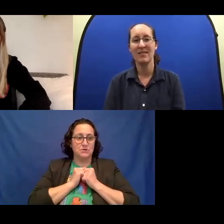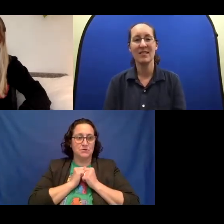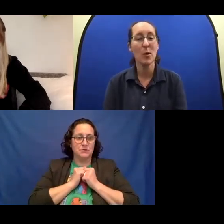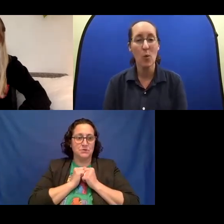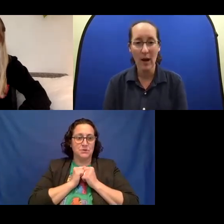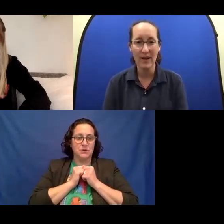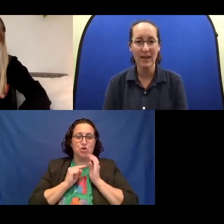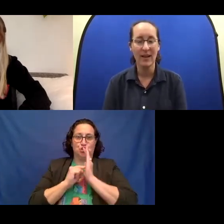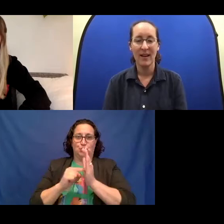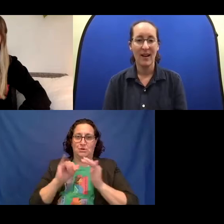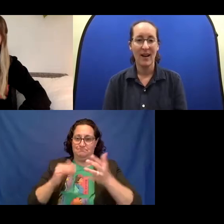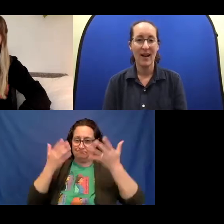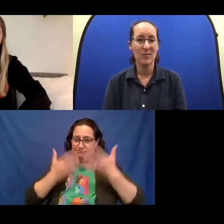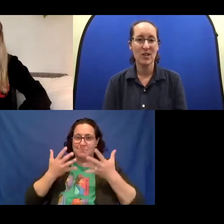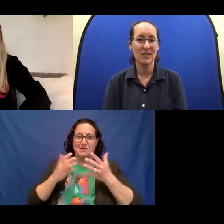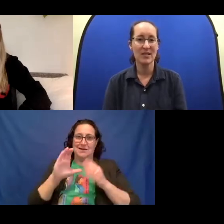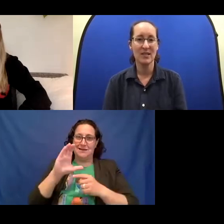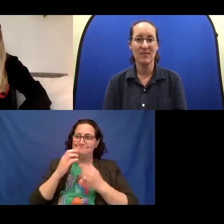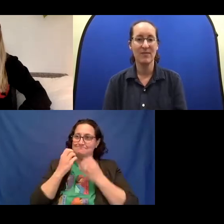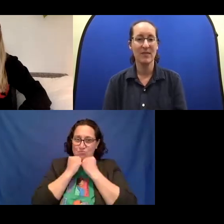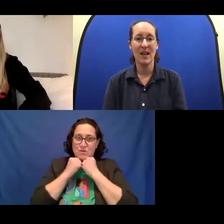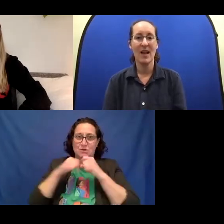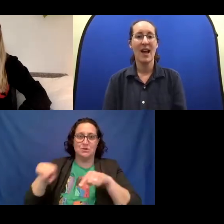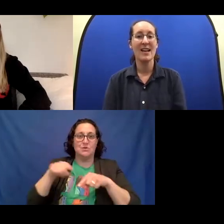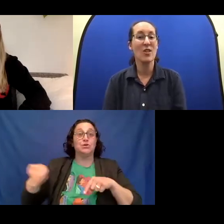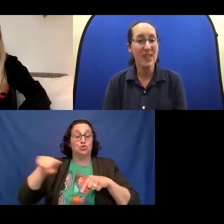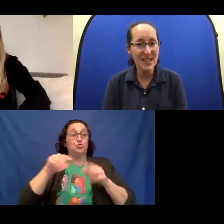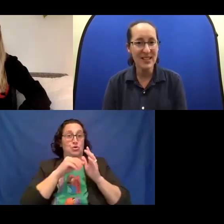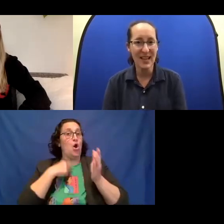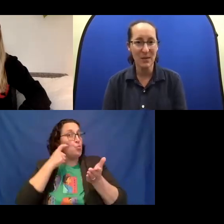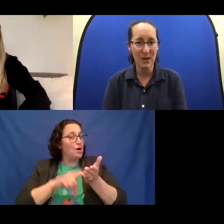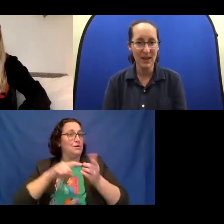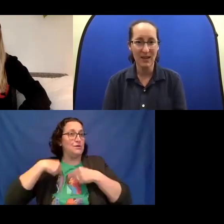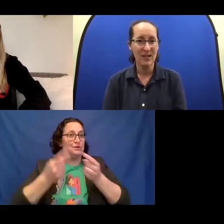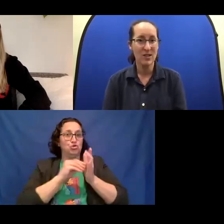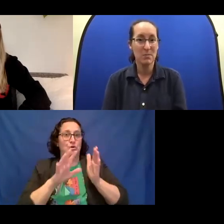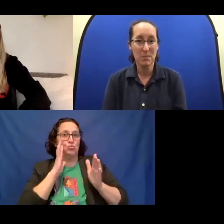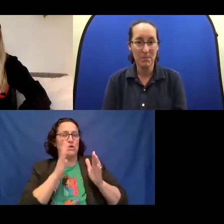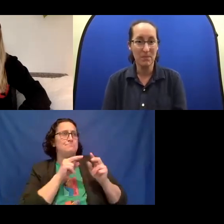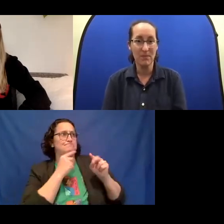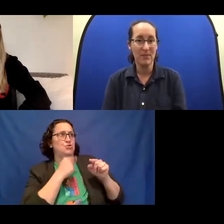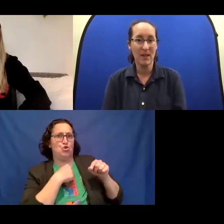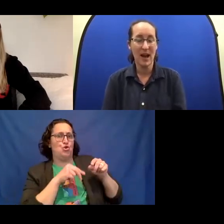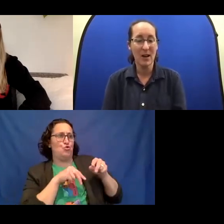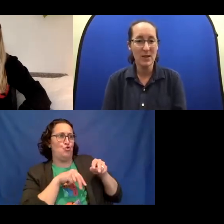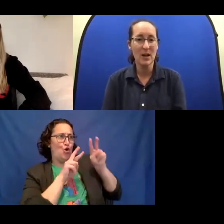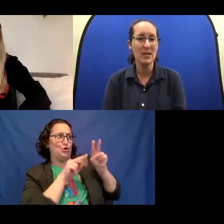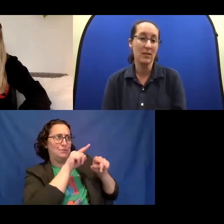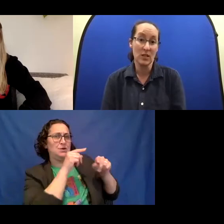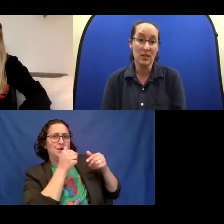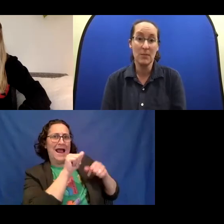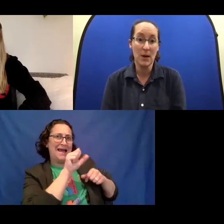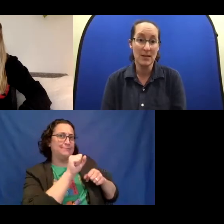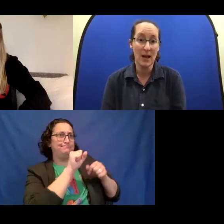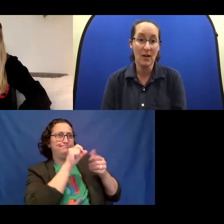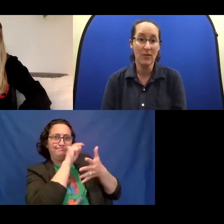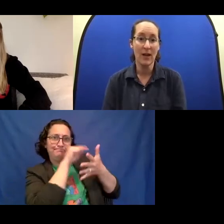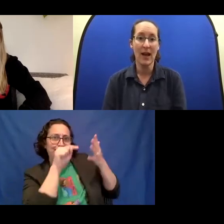number one, I am just as authentic as I can be, just I always tell myself just to be myself and